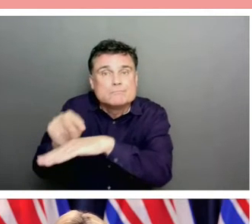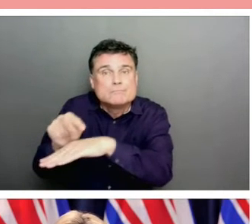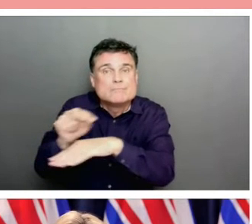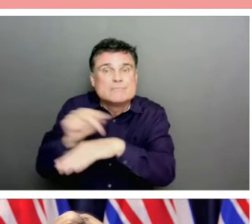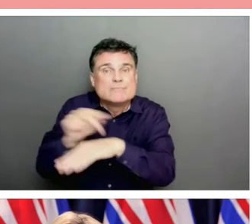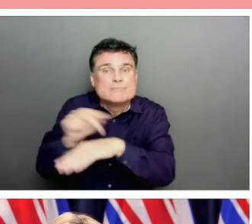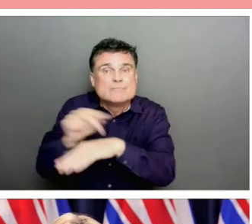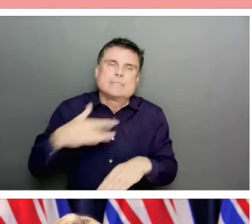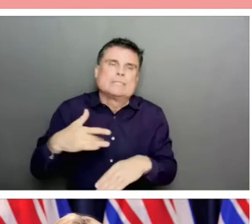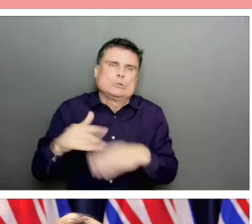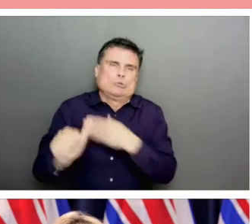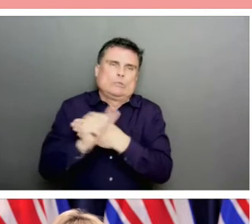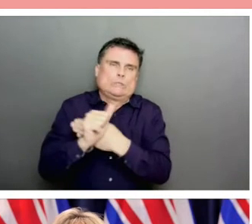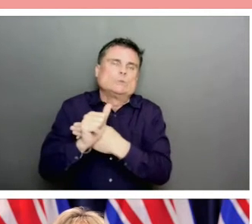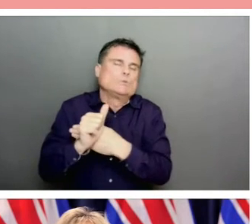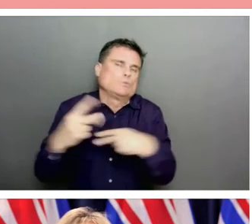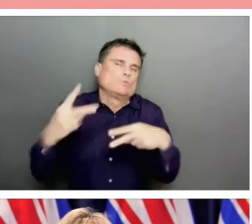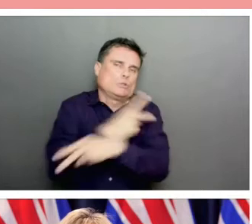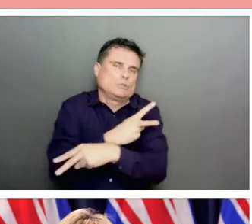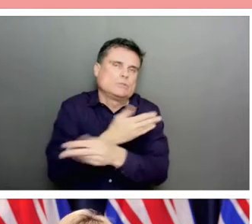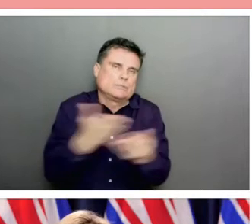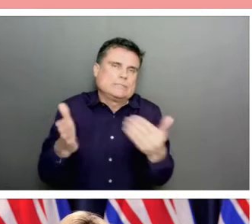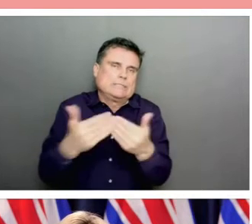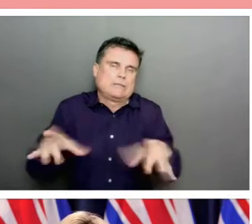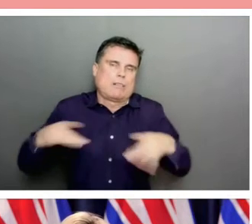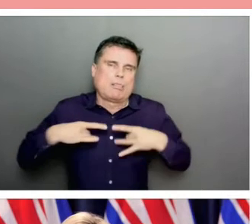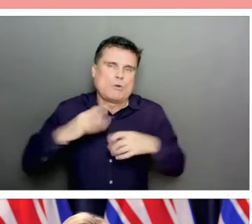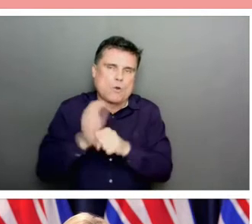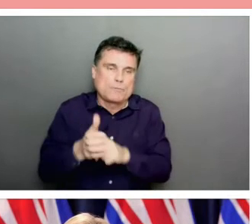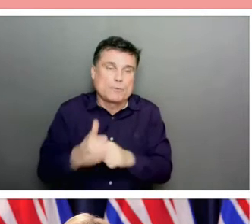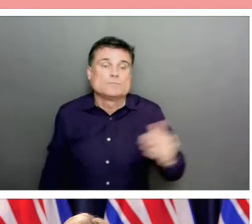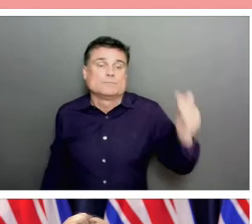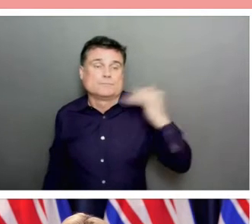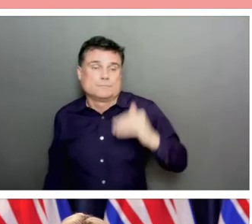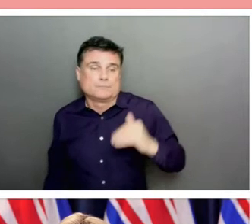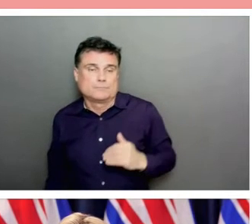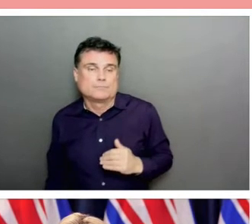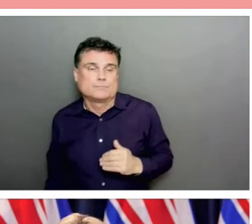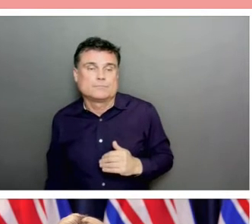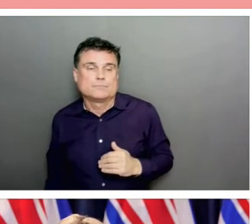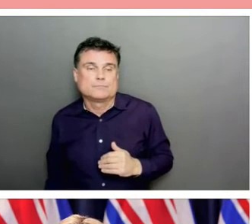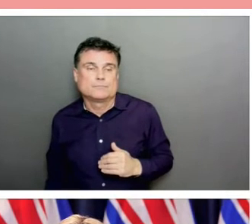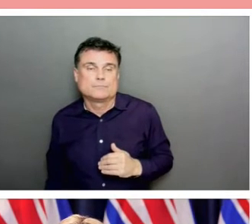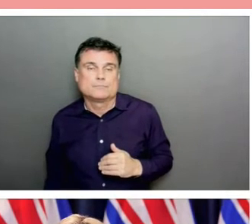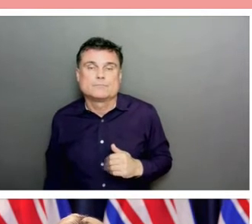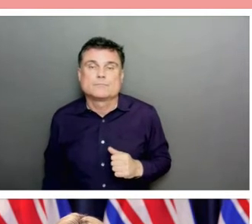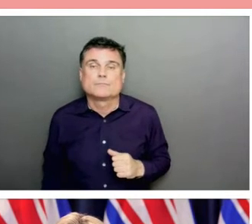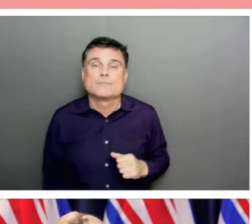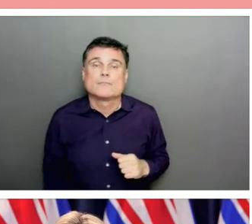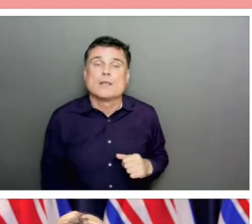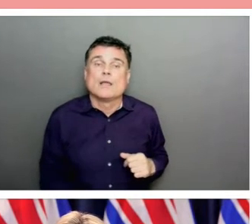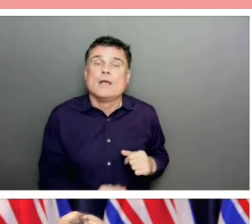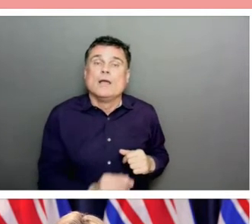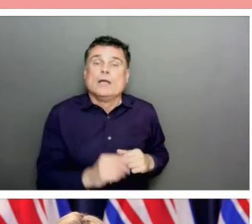Also very important that we've been following is our daily case rates, as well as hospital and ICU and deaths.